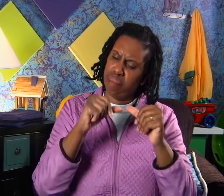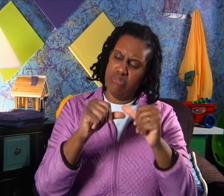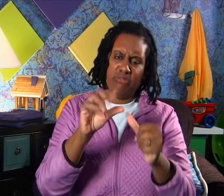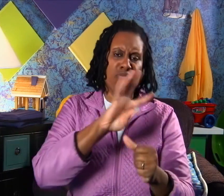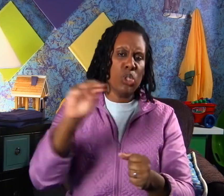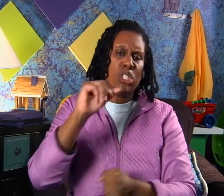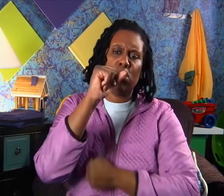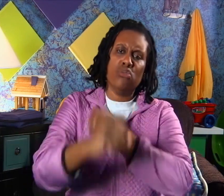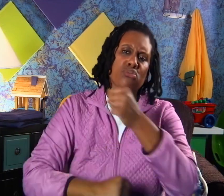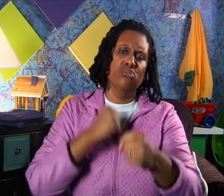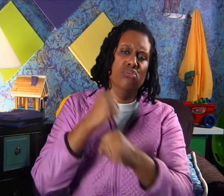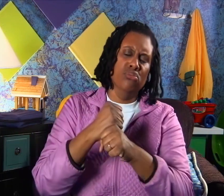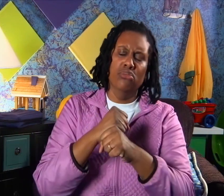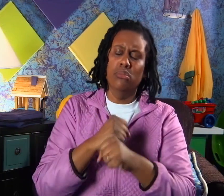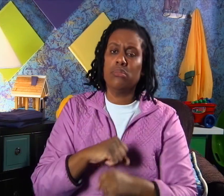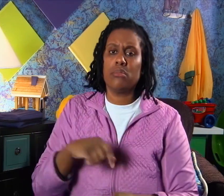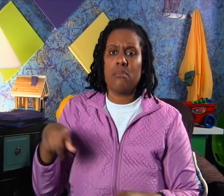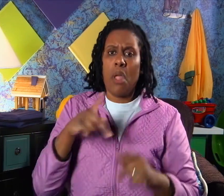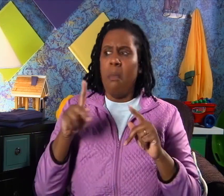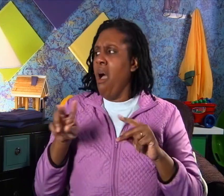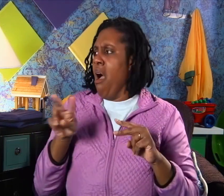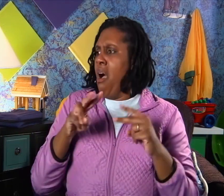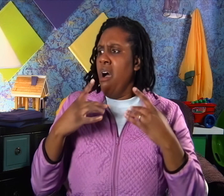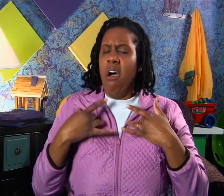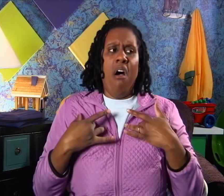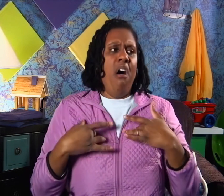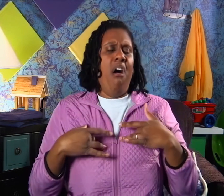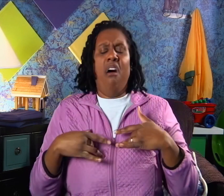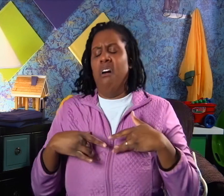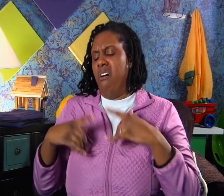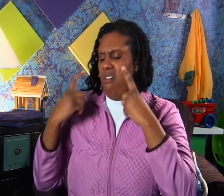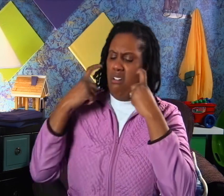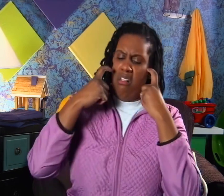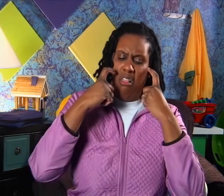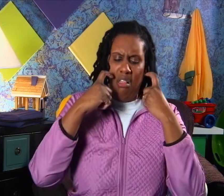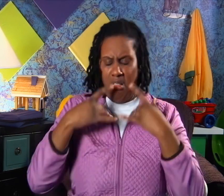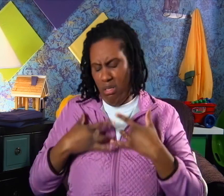"THEY'RE GOING TO SUFFER, WANDERING THE WILDERNESS FOR 40 YEARS, UNTIL THEY ALL DIE."